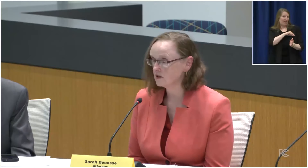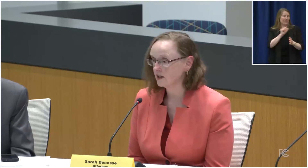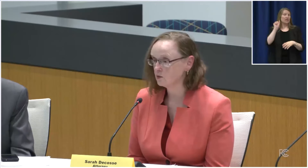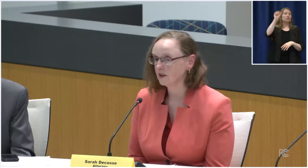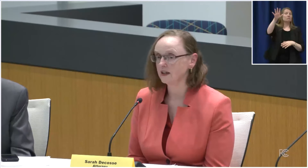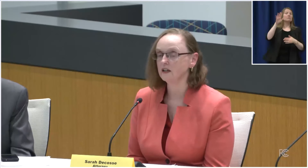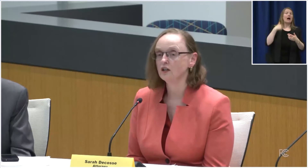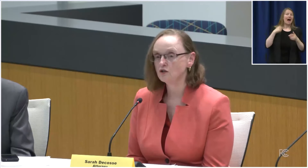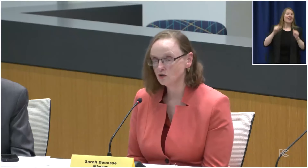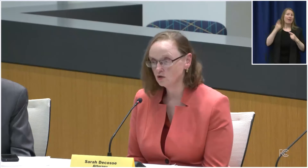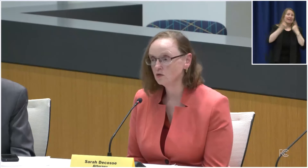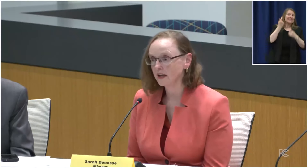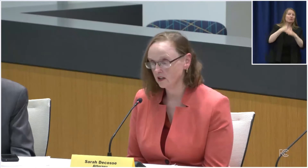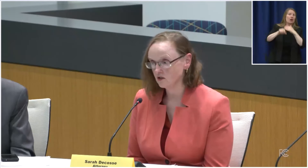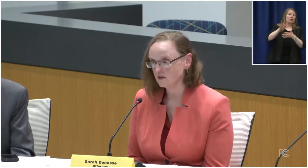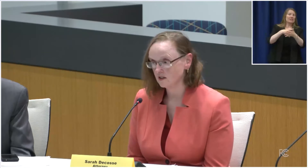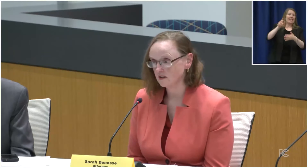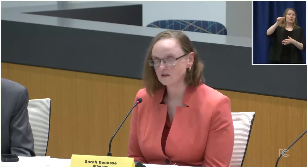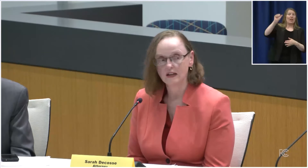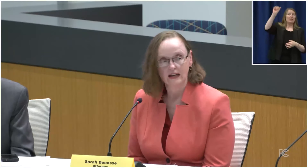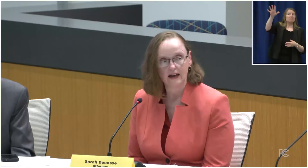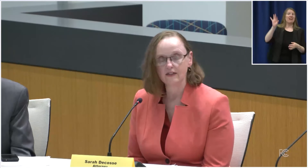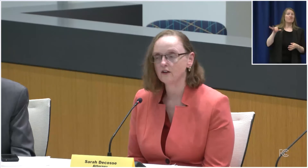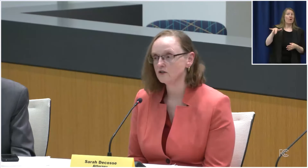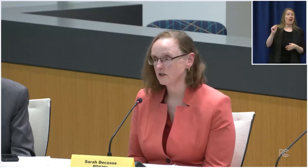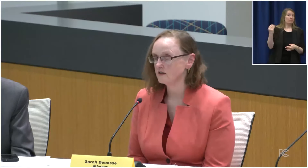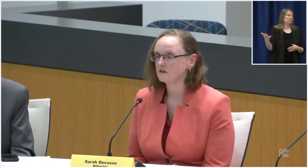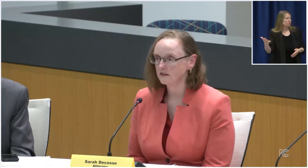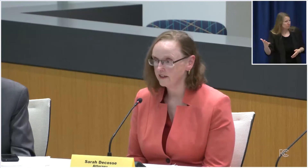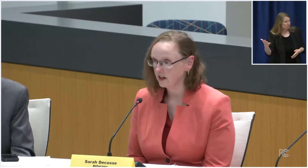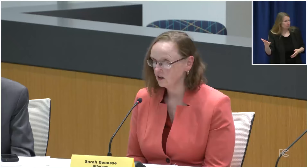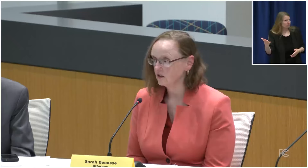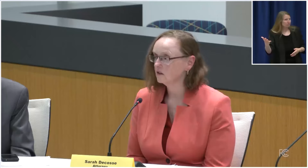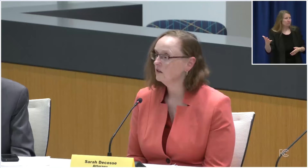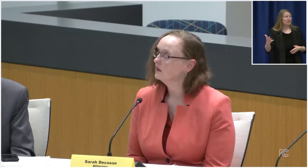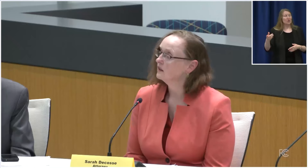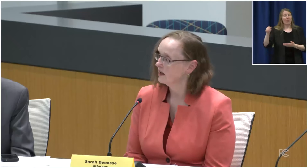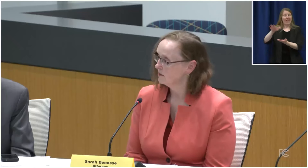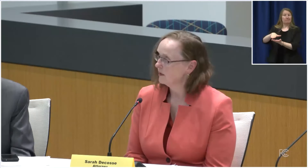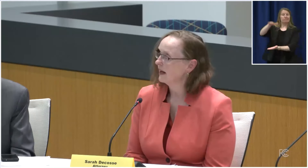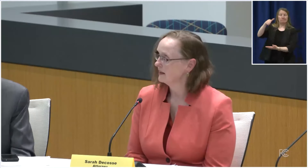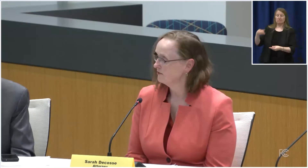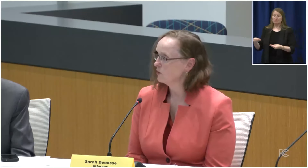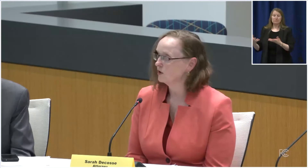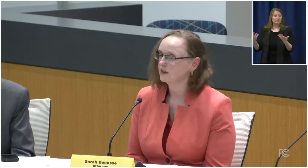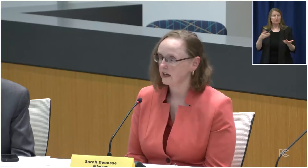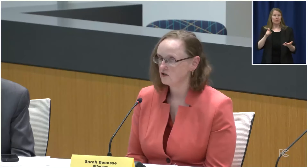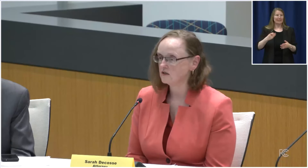ANNOUNCED SIMPLY SUBMIT THEIR RESUME AND THEIR QUALIFICATION TO BE CONSIDERED UNDER SCHEDULE A